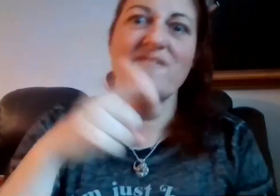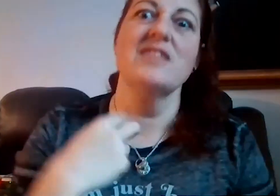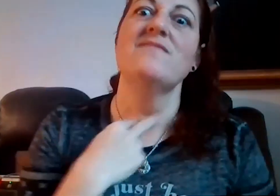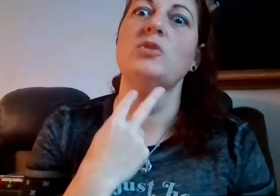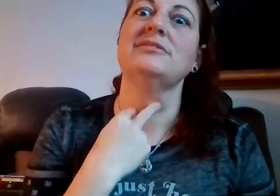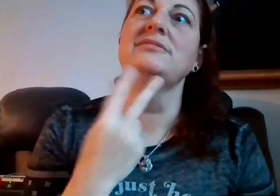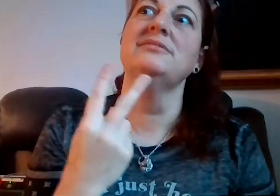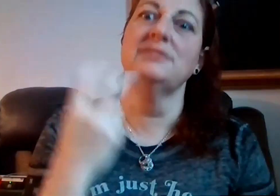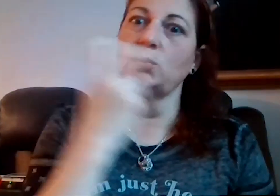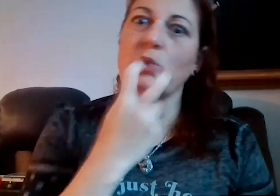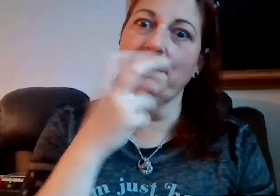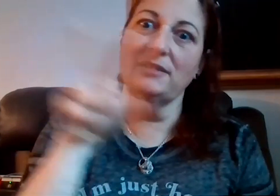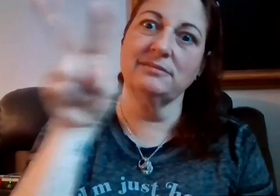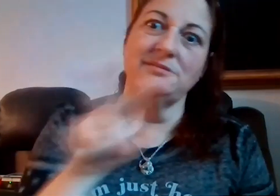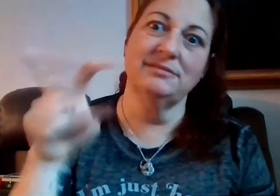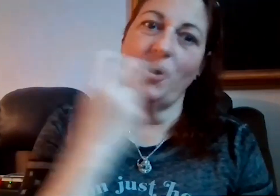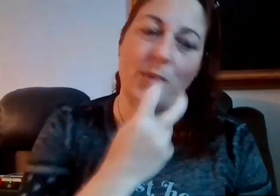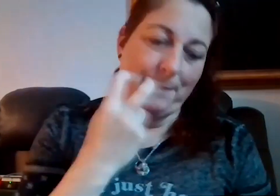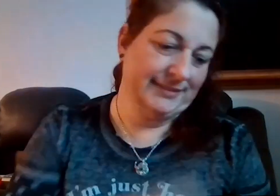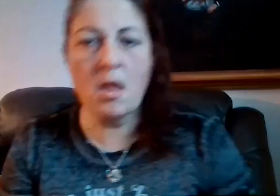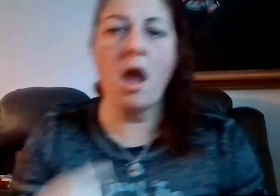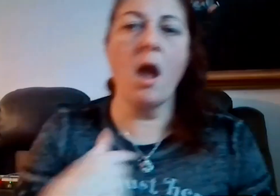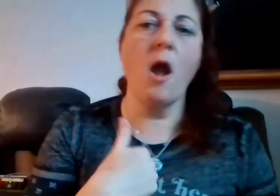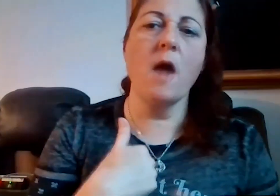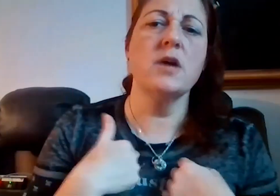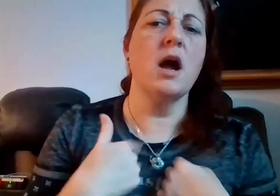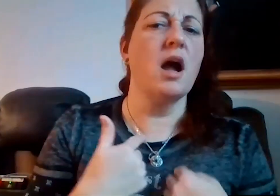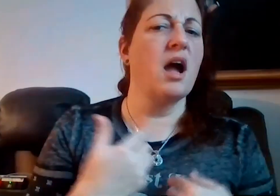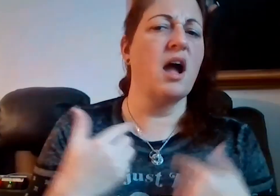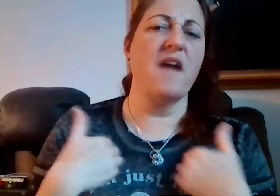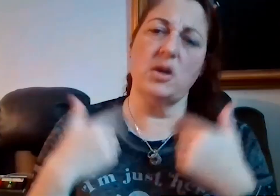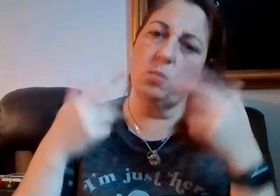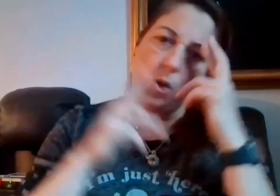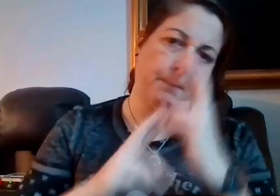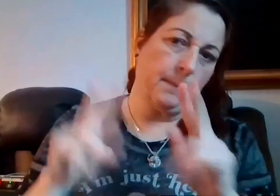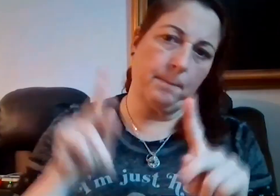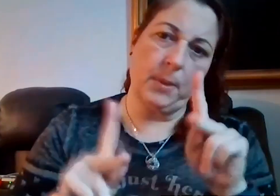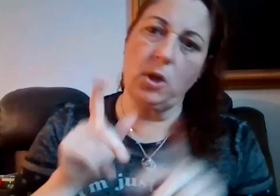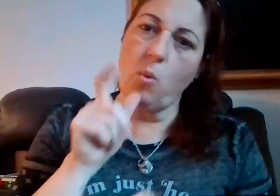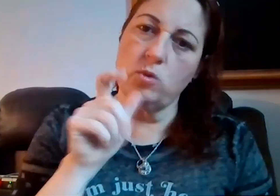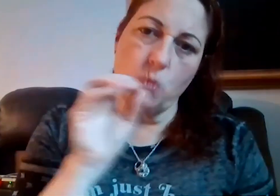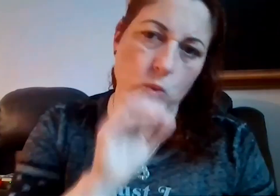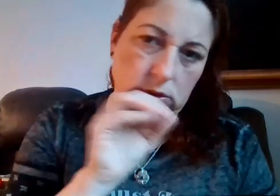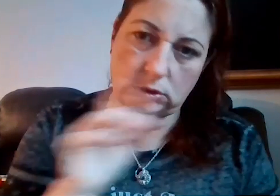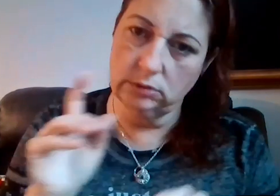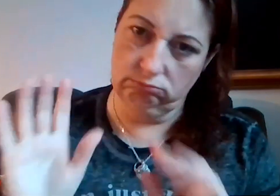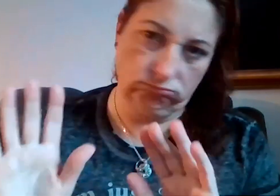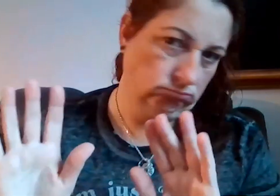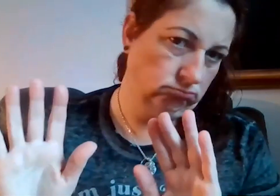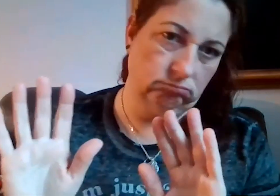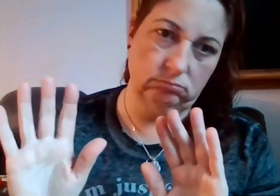I have respect for people who speak orally.